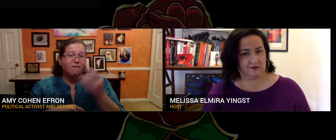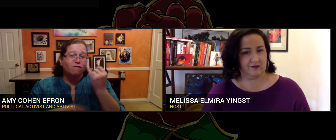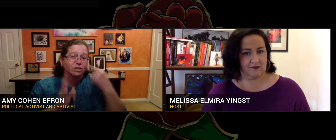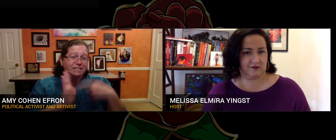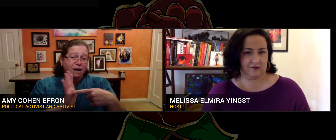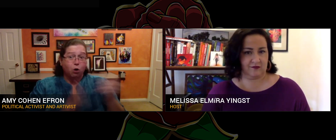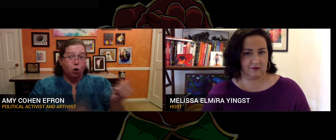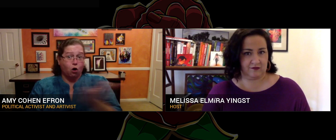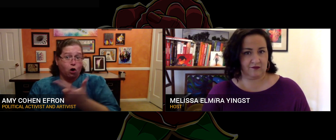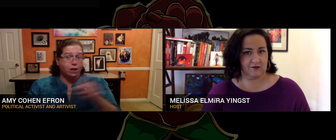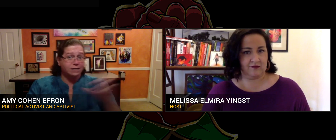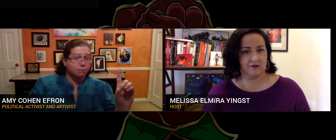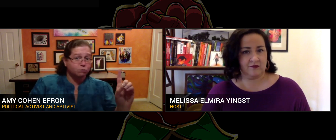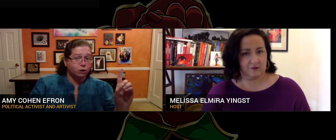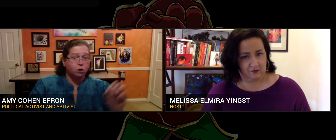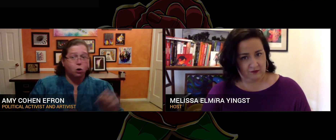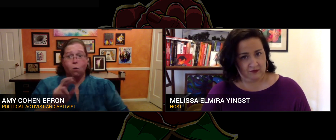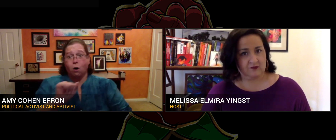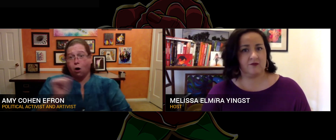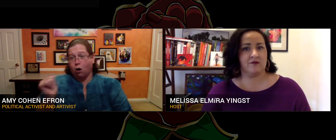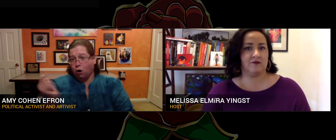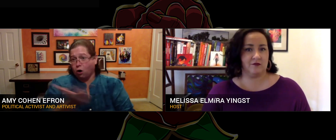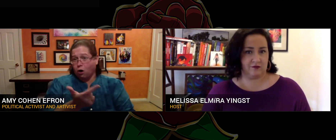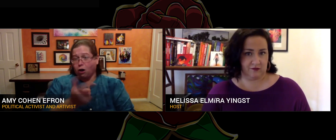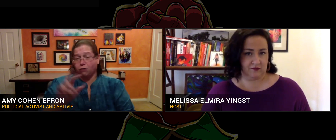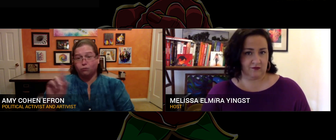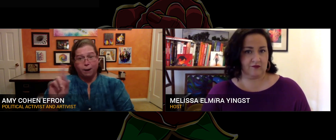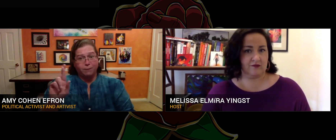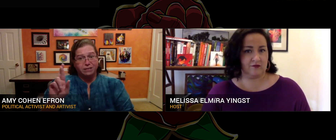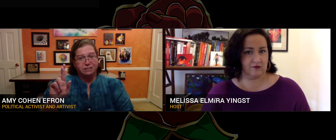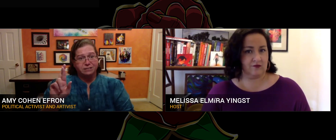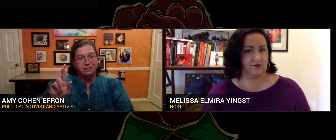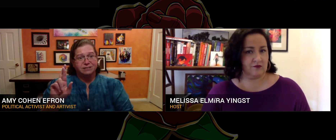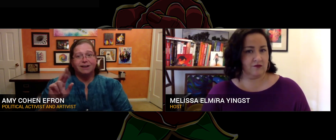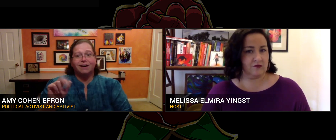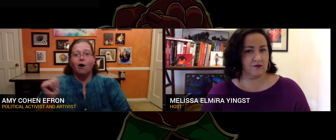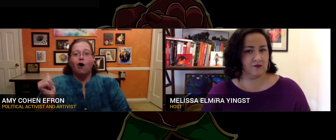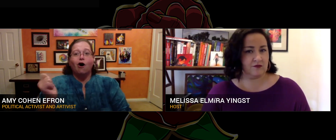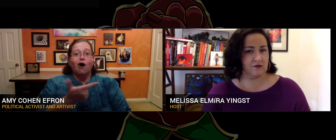For example, all Democrats or all Republicans.